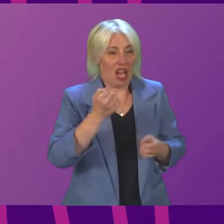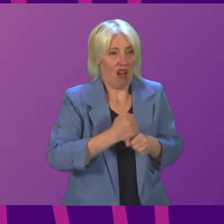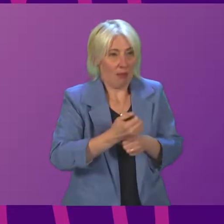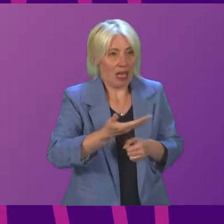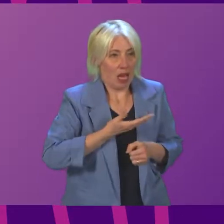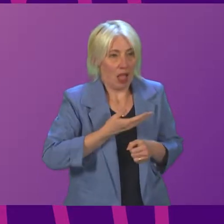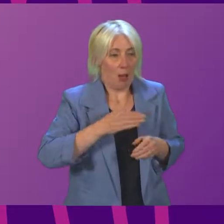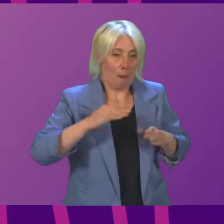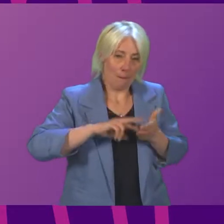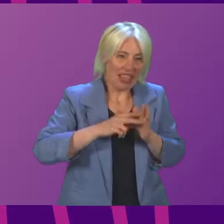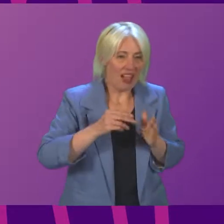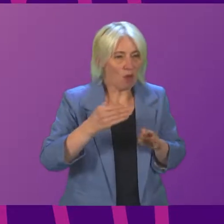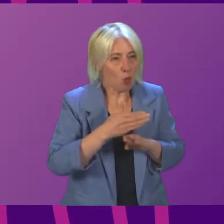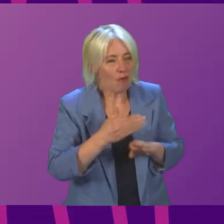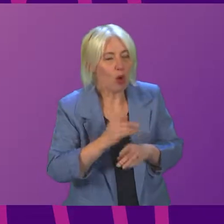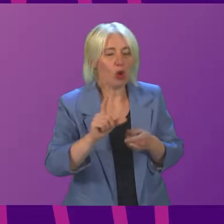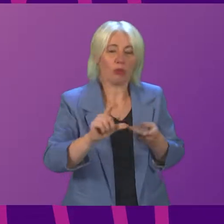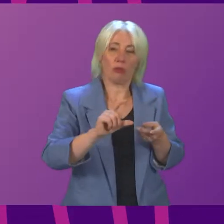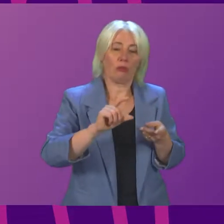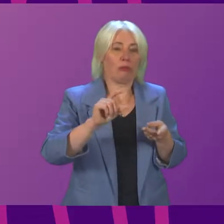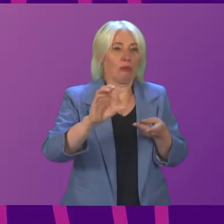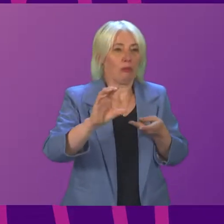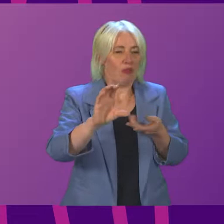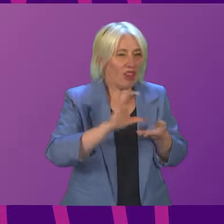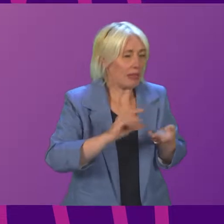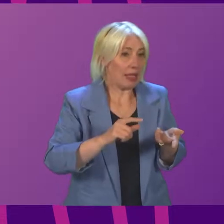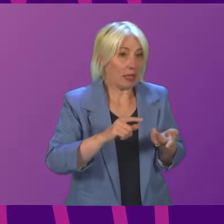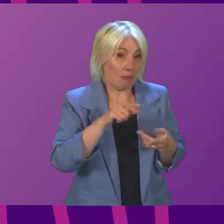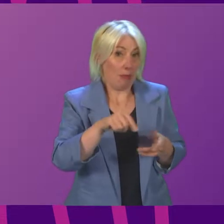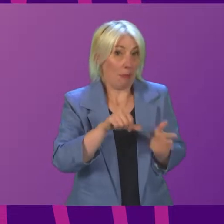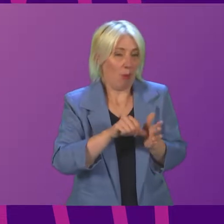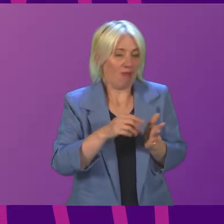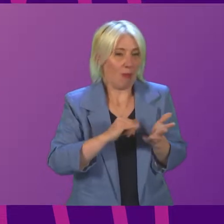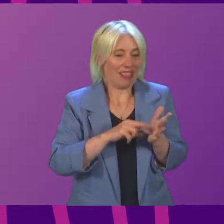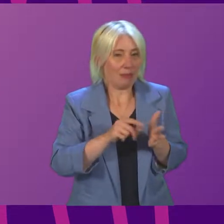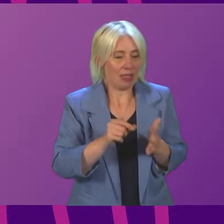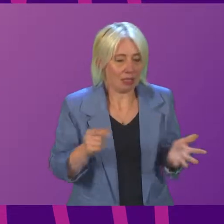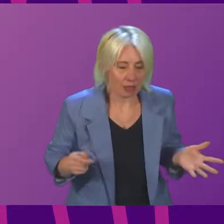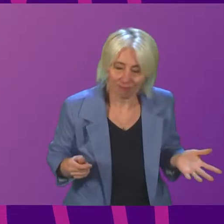planning and resourcing. Will the cabinet secretary today commission an independent